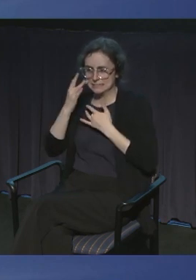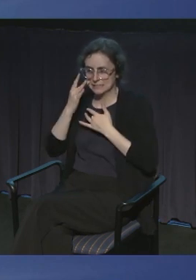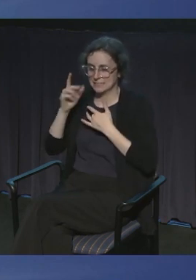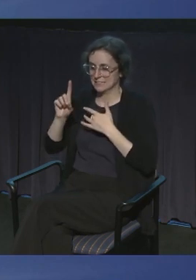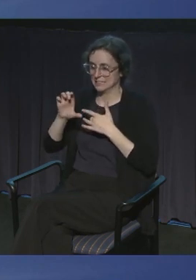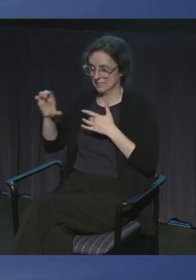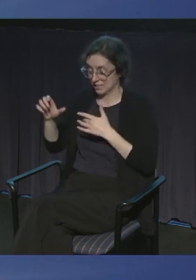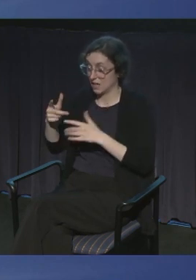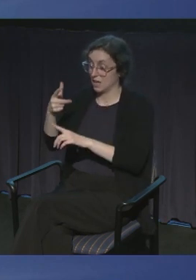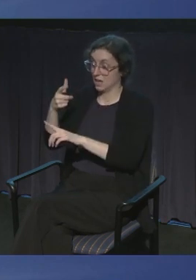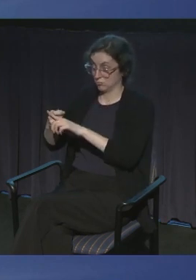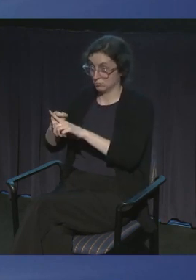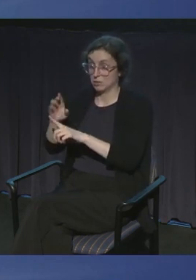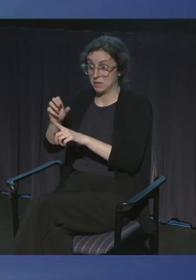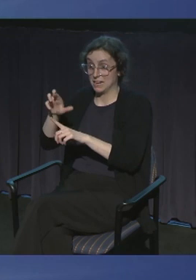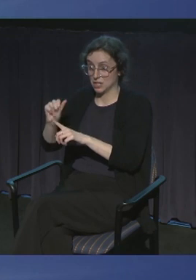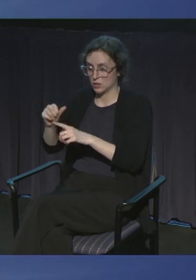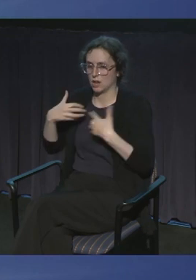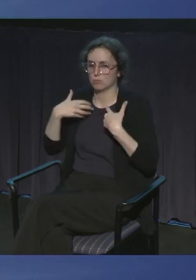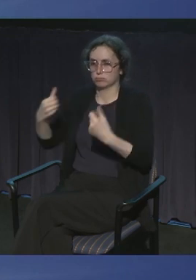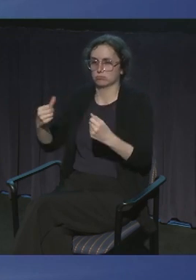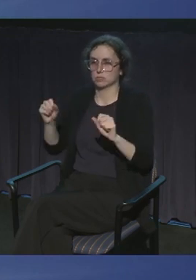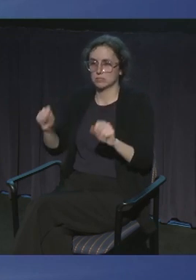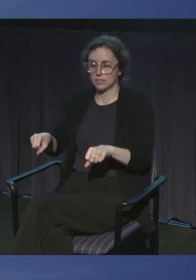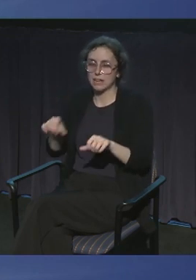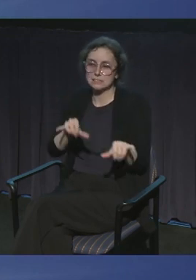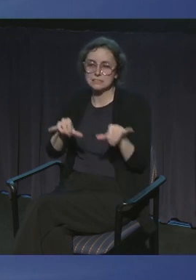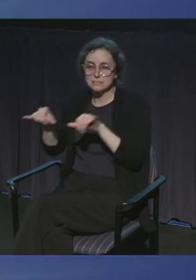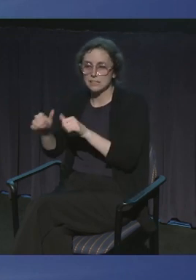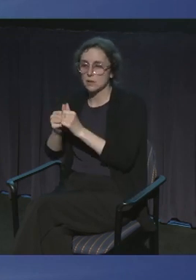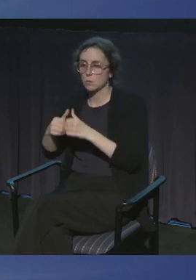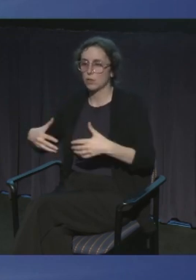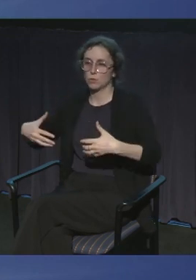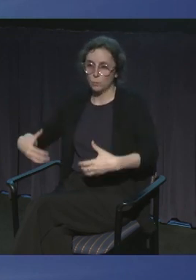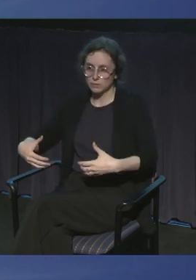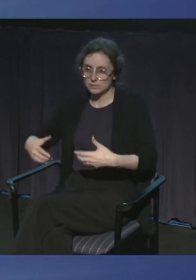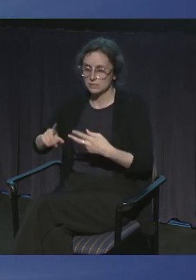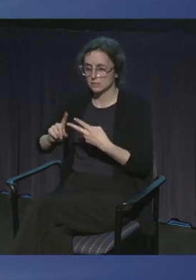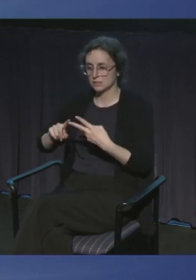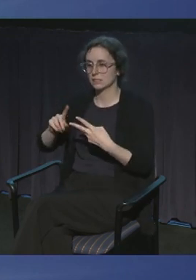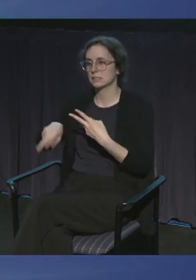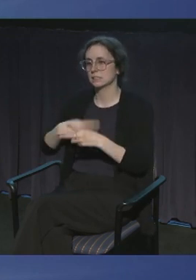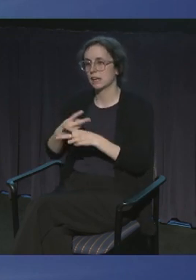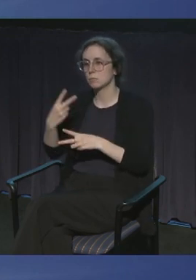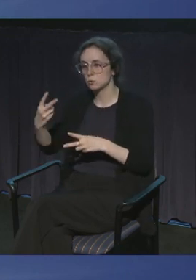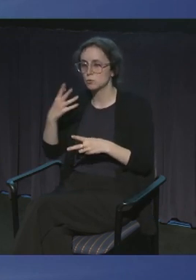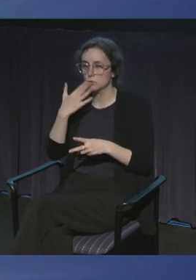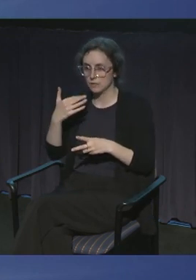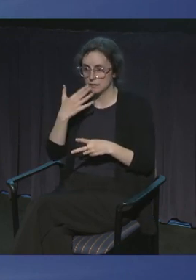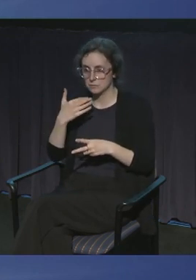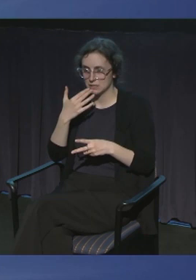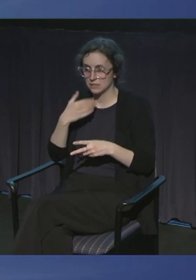AND RESTORE THEM. WE ALSO DID THIS IN OBESITY AND TYPE II DIABETES, WHICH WE WILL NOT SHOW HERE THEY WERE ALSO